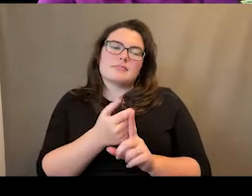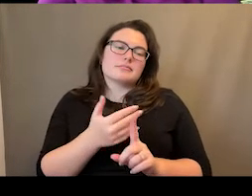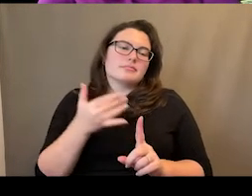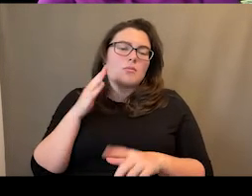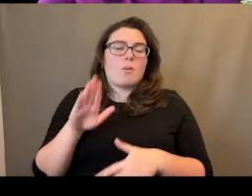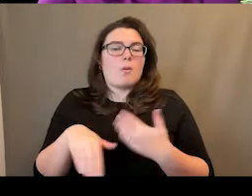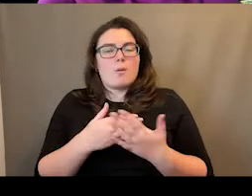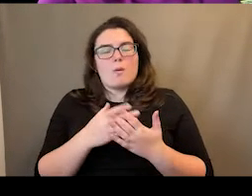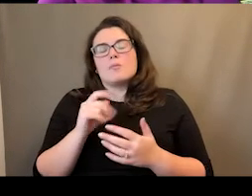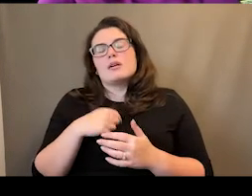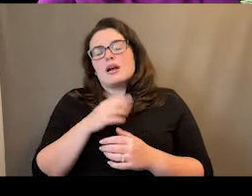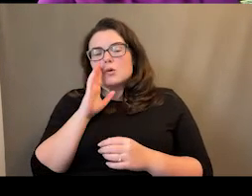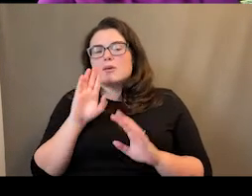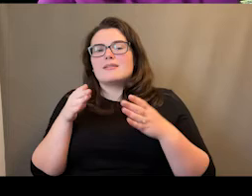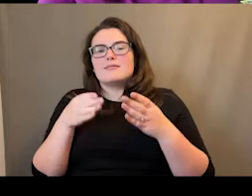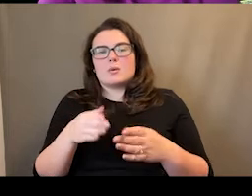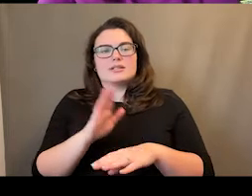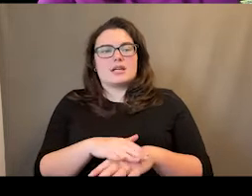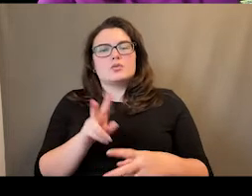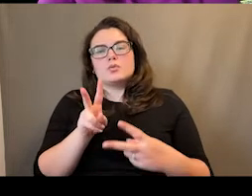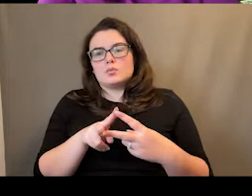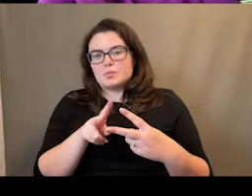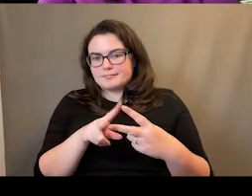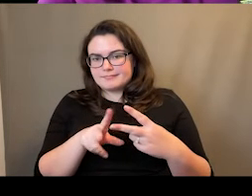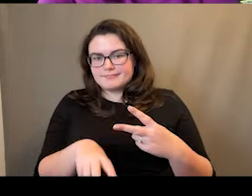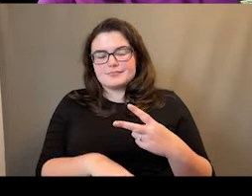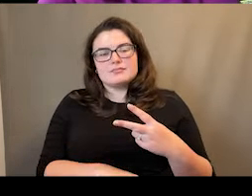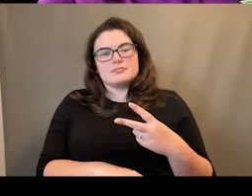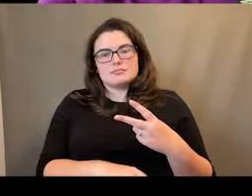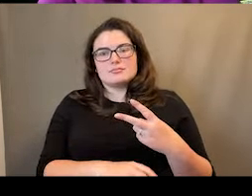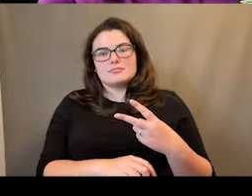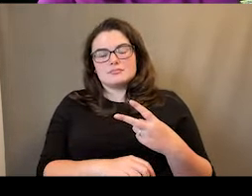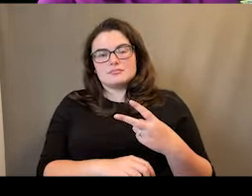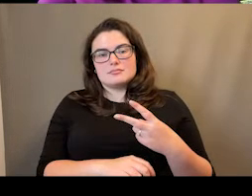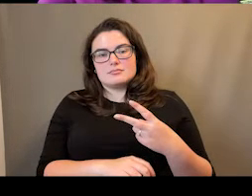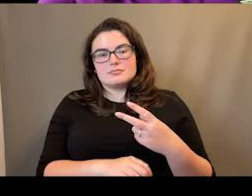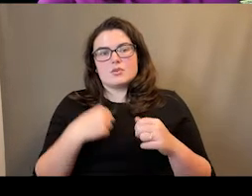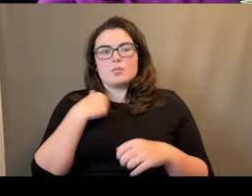but I will highlight two of the programs here. We have the CRISES program,